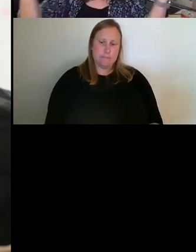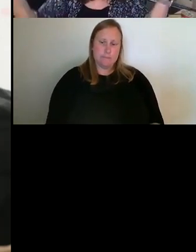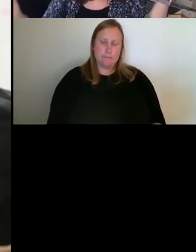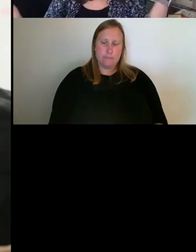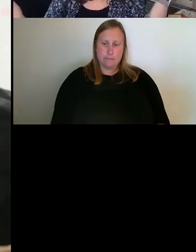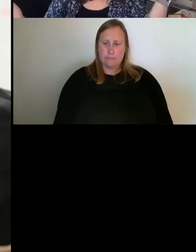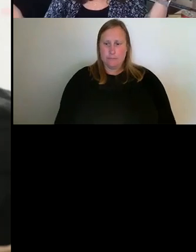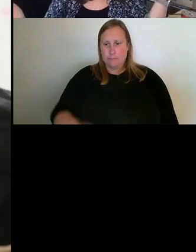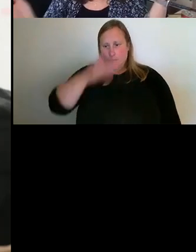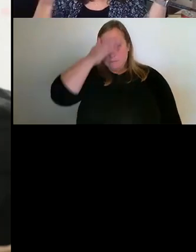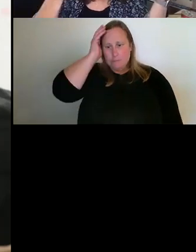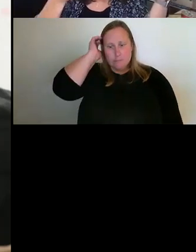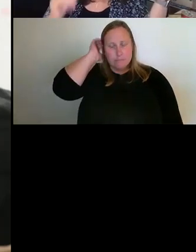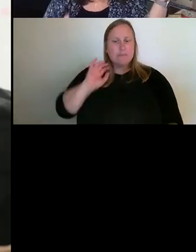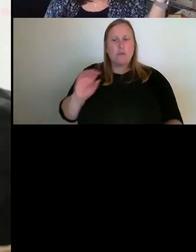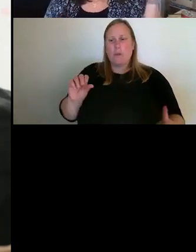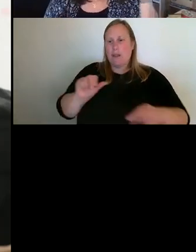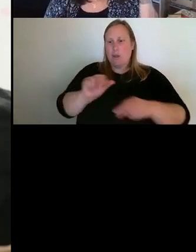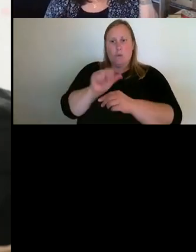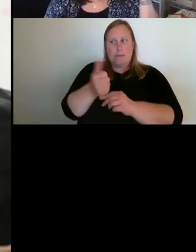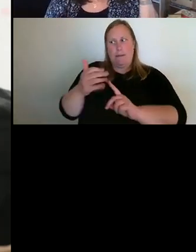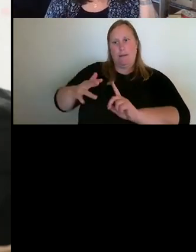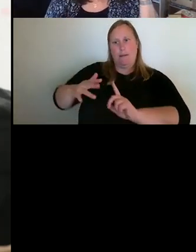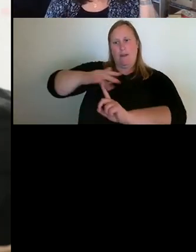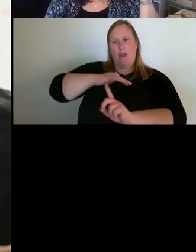environment, but specifically for a AAC